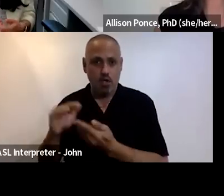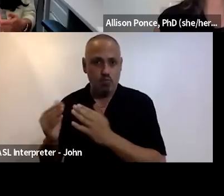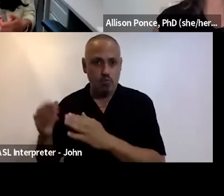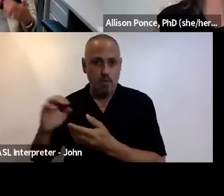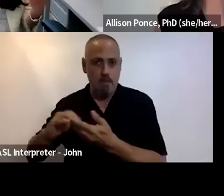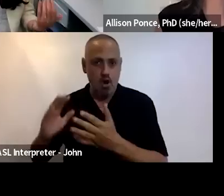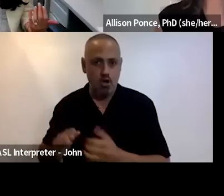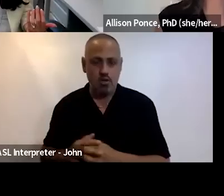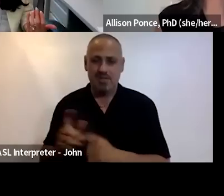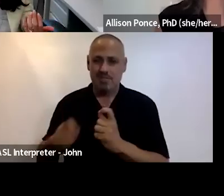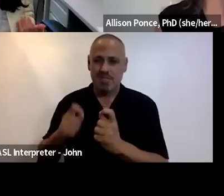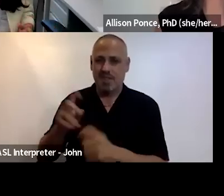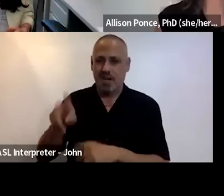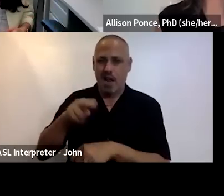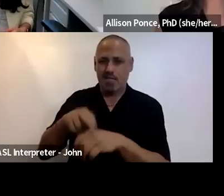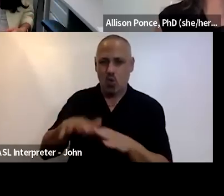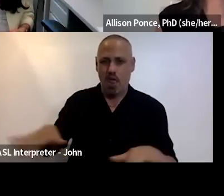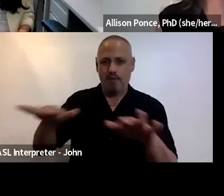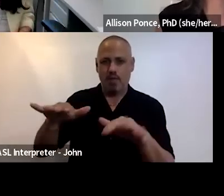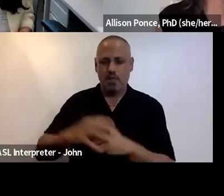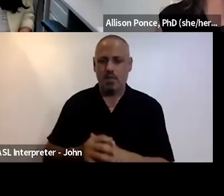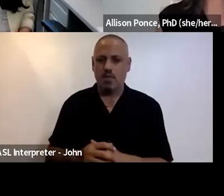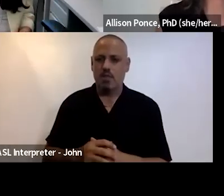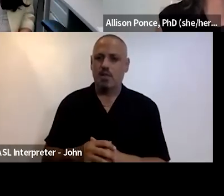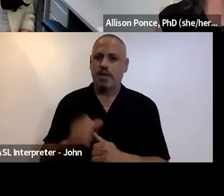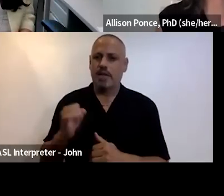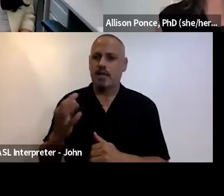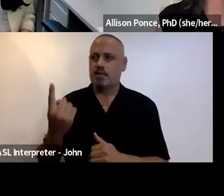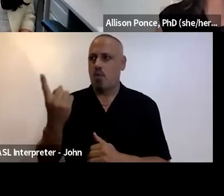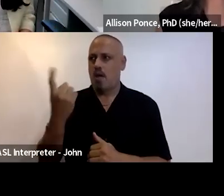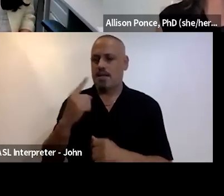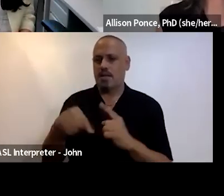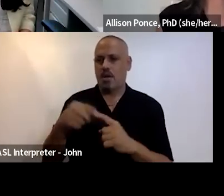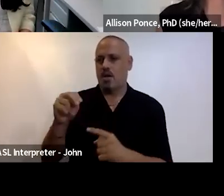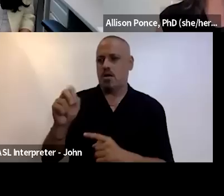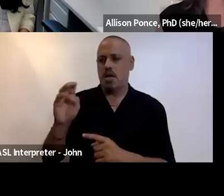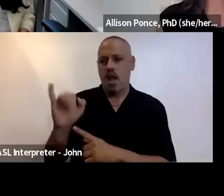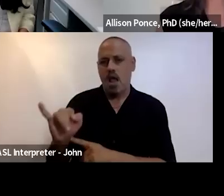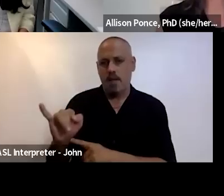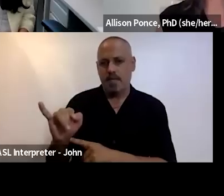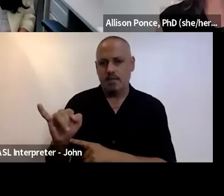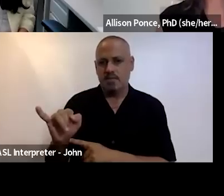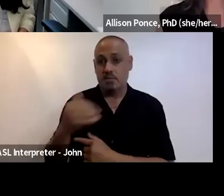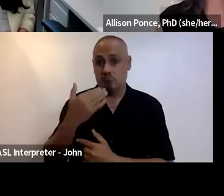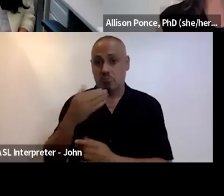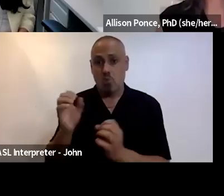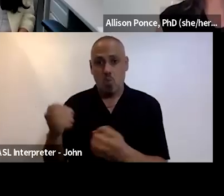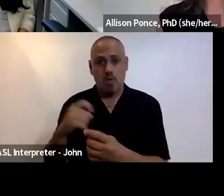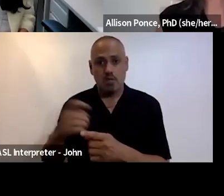particularly at the national level? So somebody asked about NAMI, and whether NAMI would be a good organization to bring in.